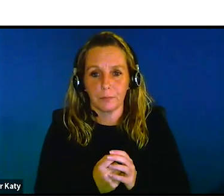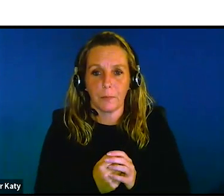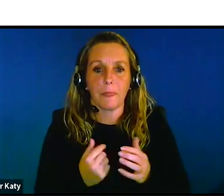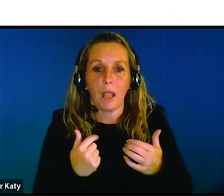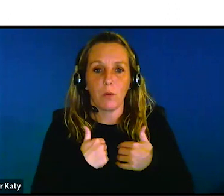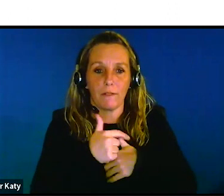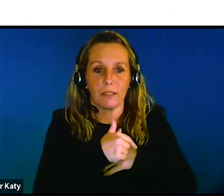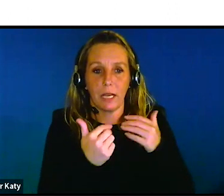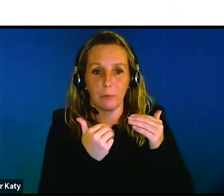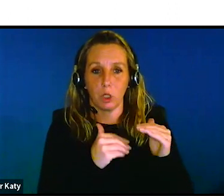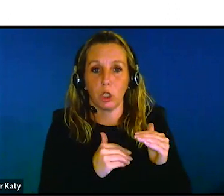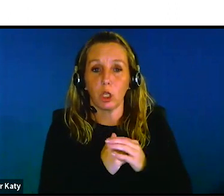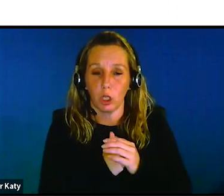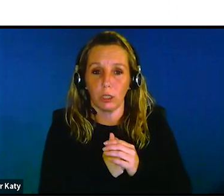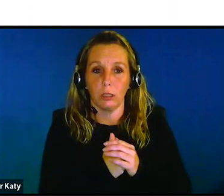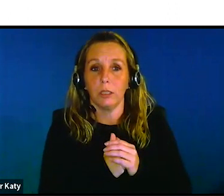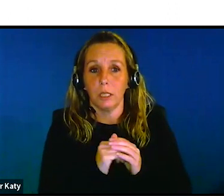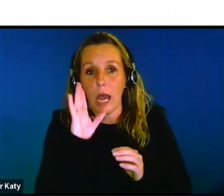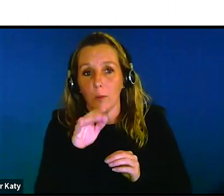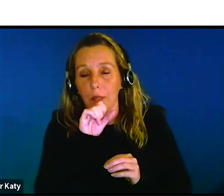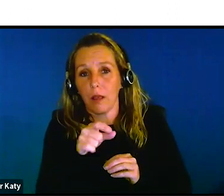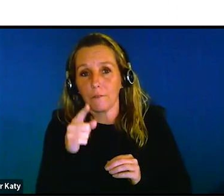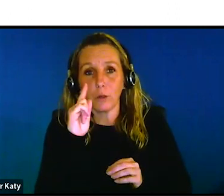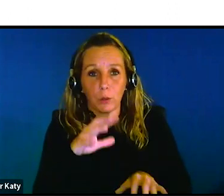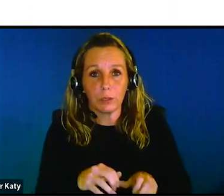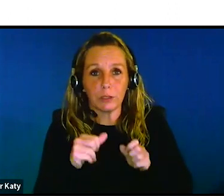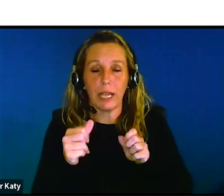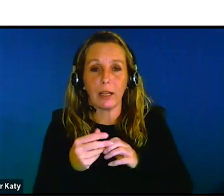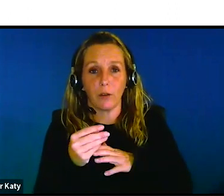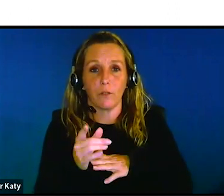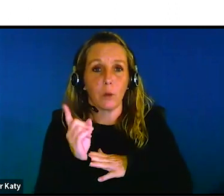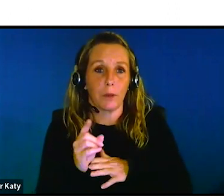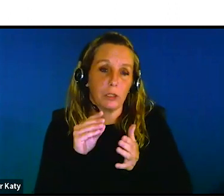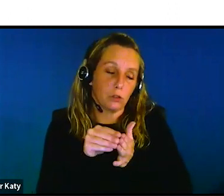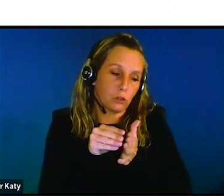I love for you to spend a couple of minutes just giving it thoughts about those conversations